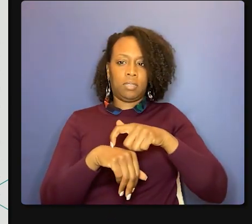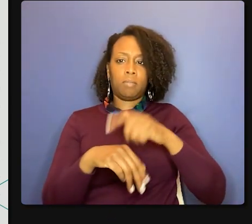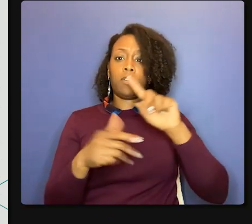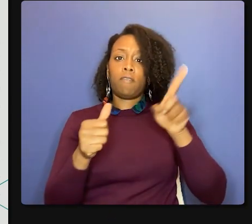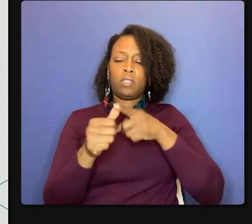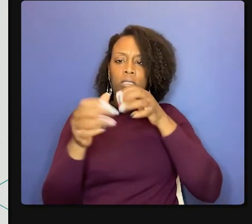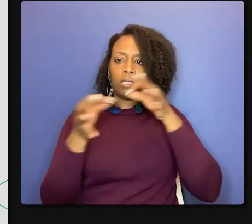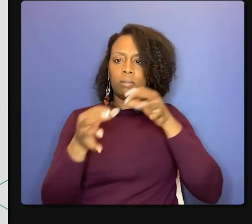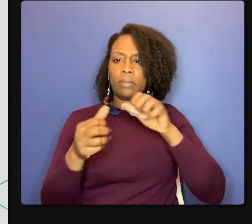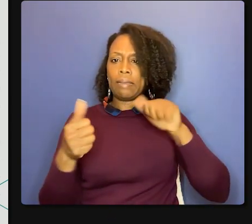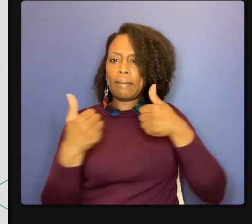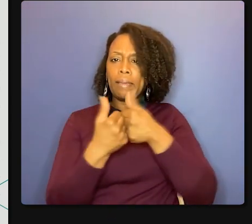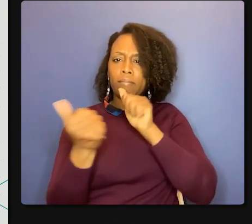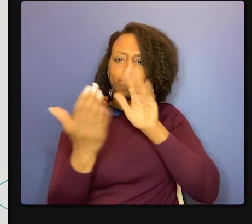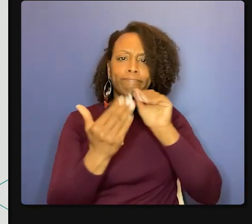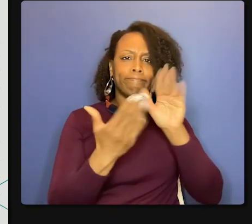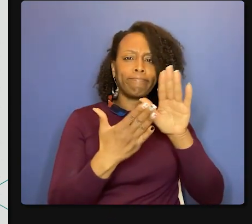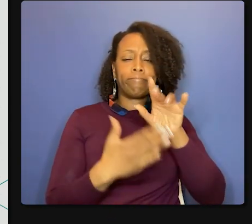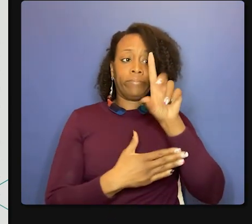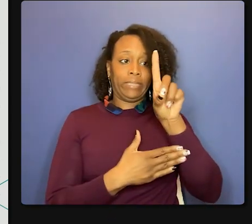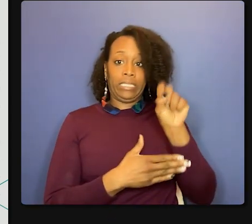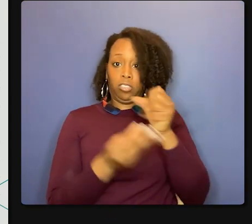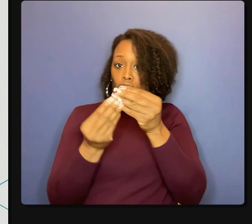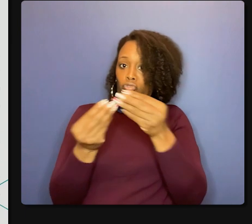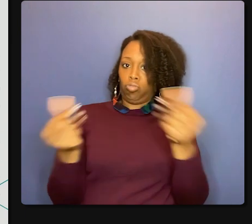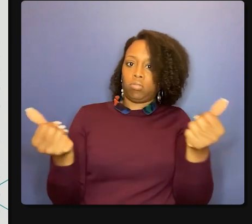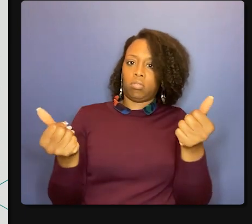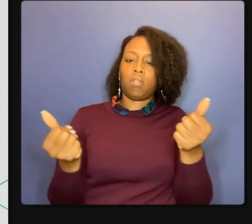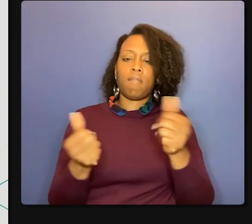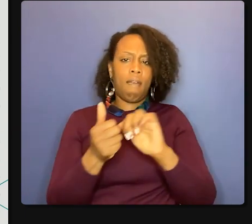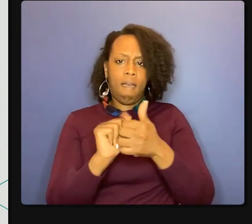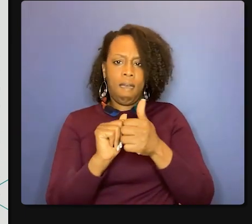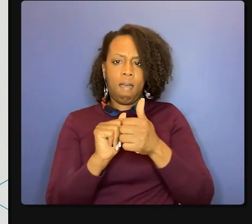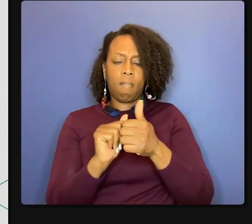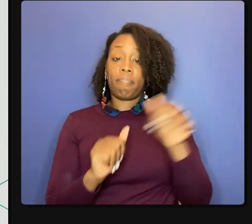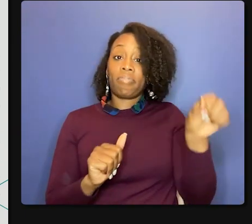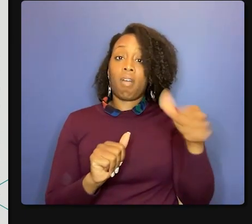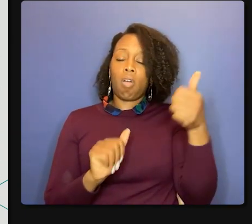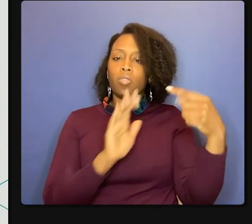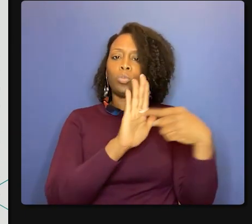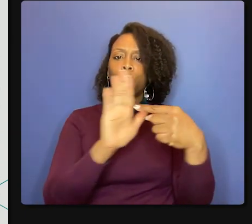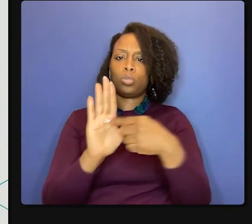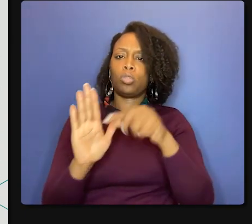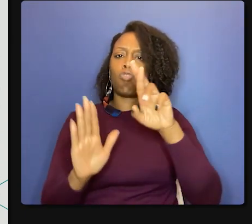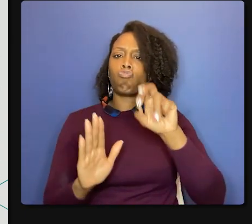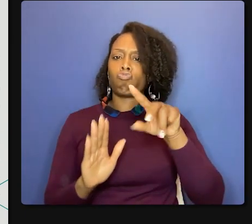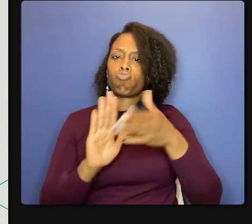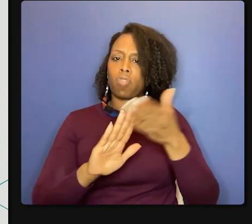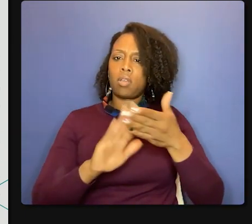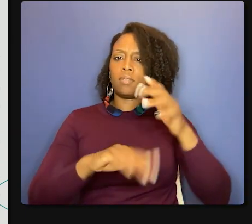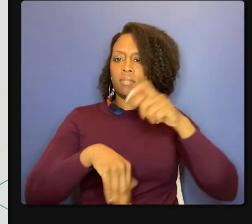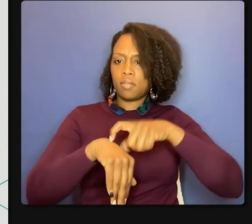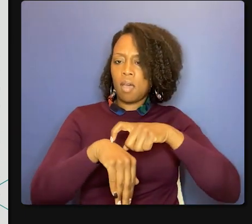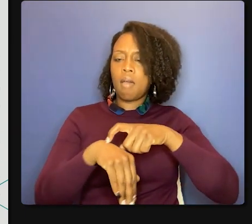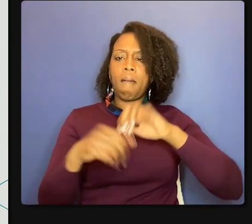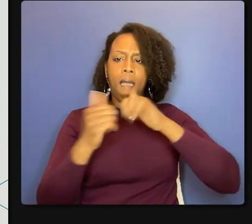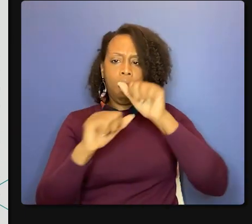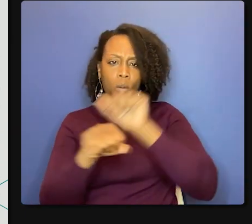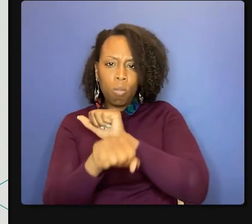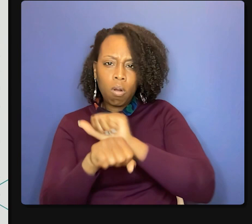of some of the challenges that games encounter today and how DirectStorage can help address them. As well as a tour of the run time,